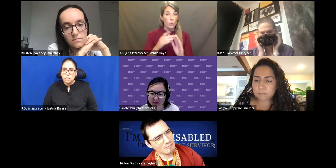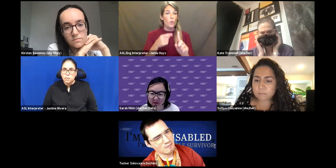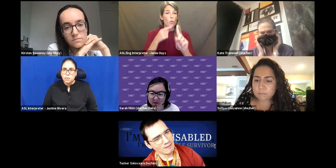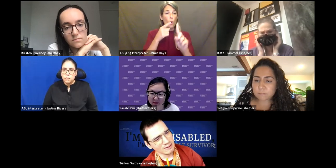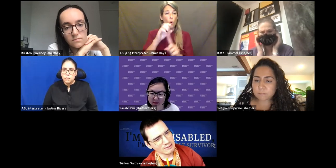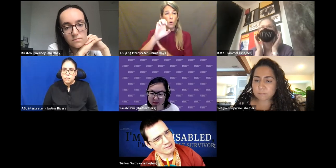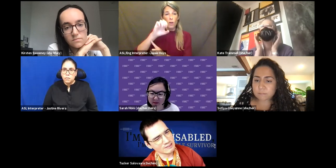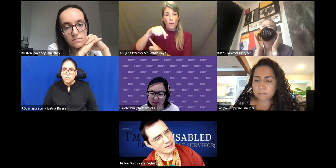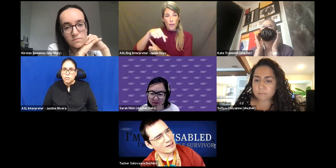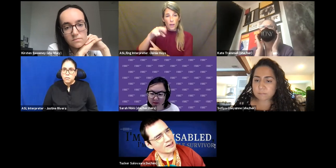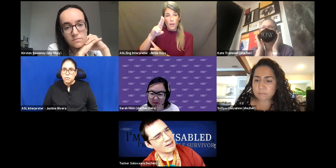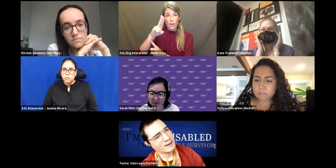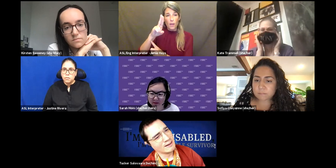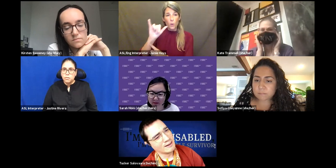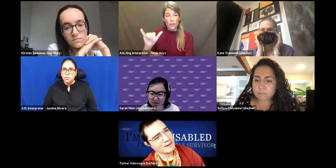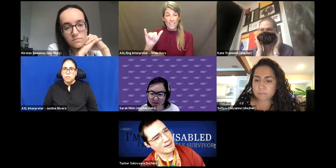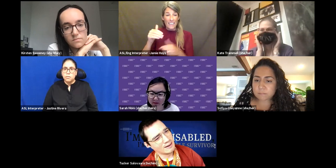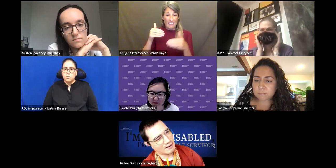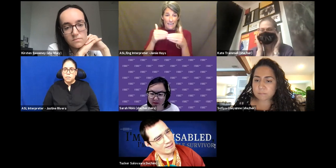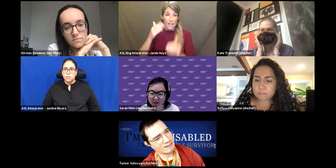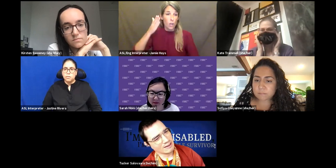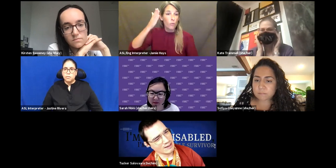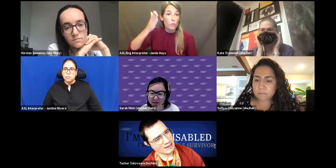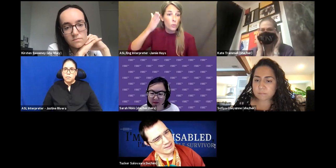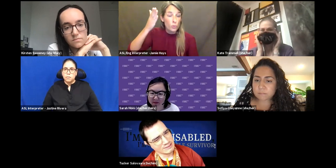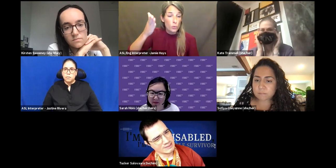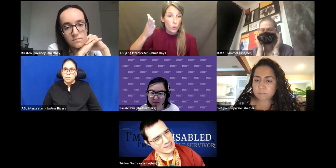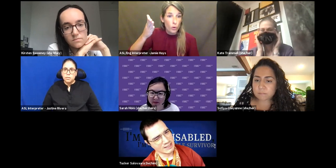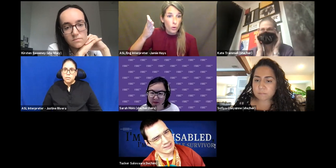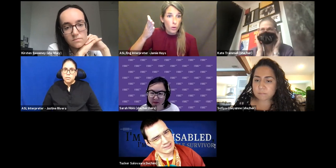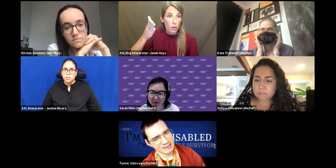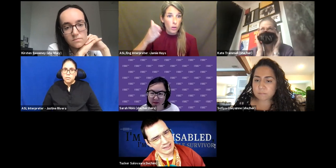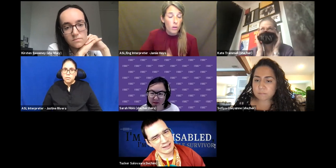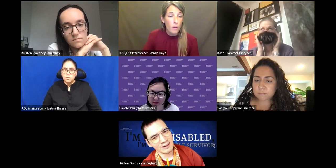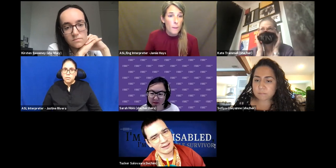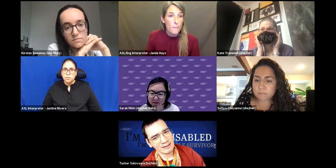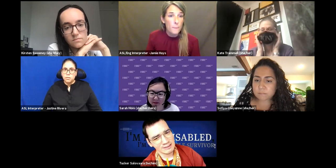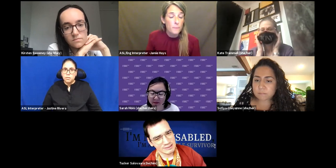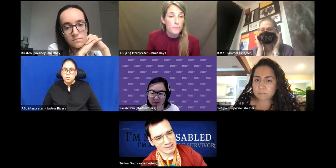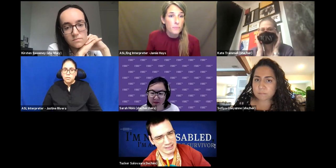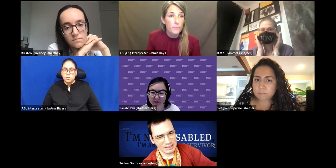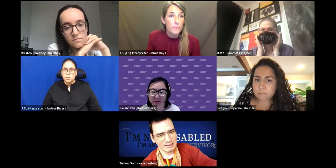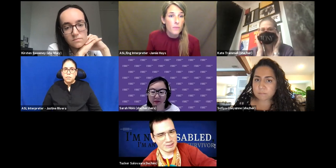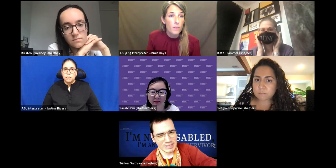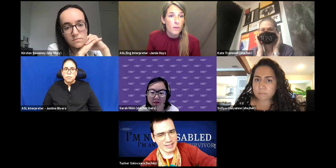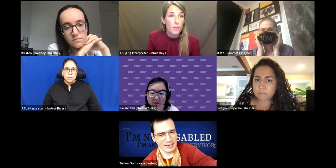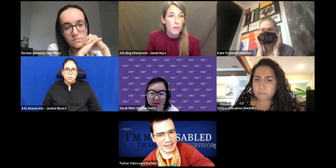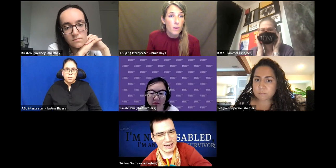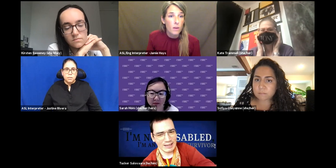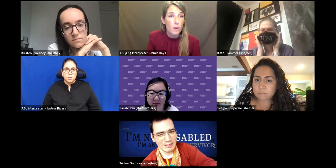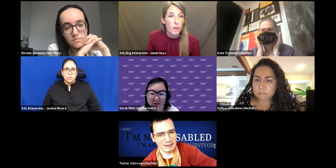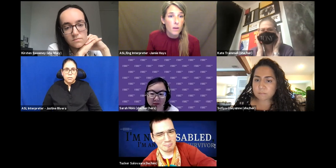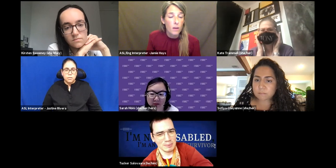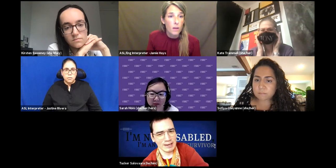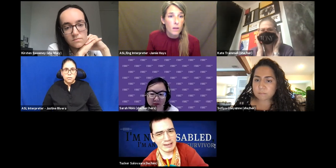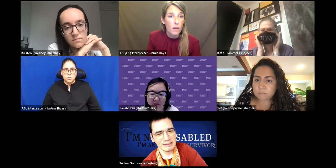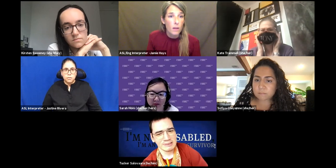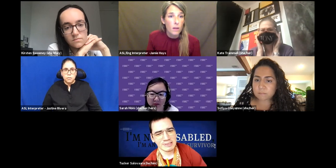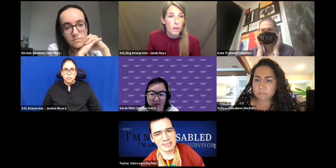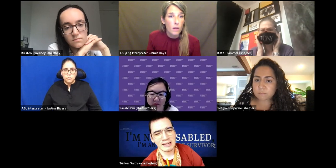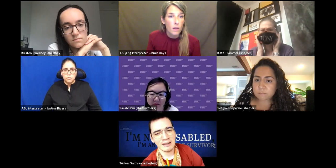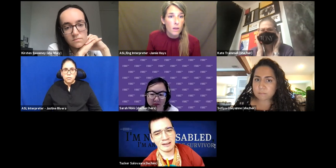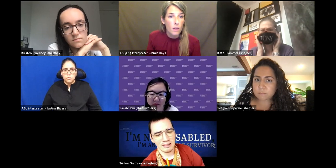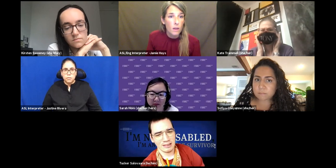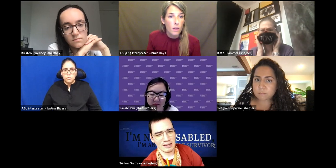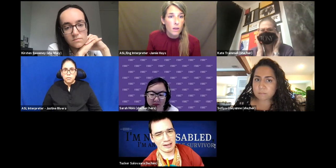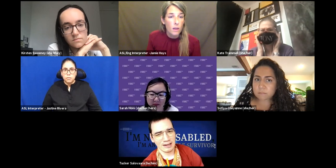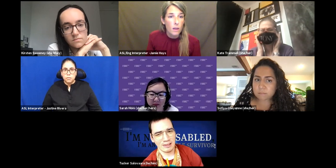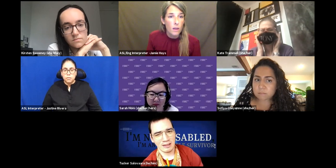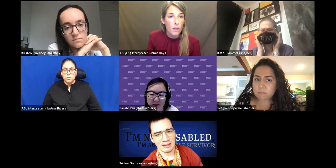picture, or is it just starting at the baseline?